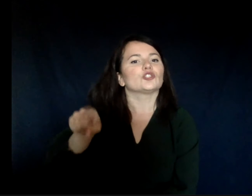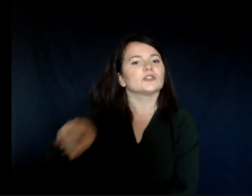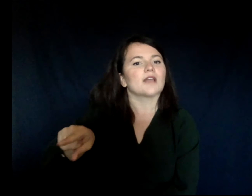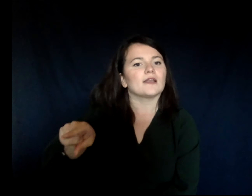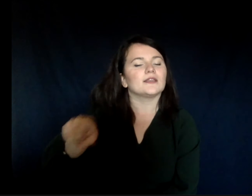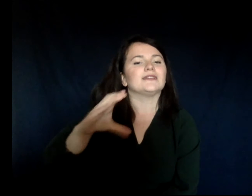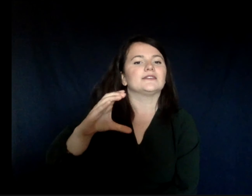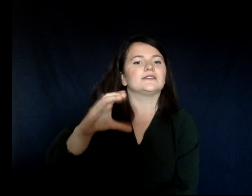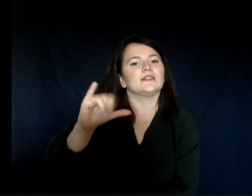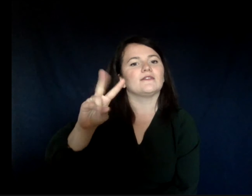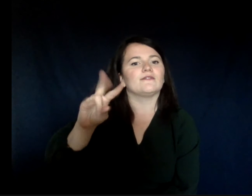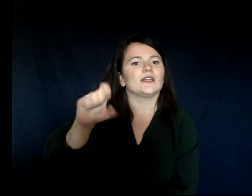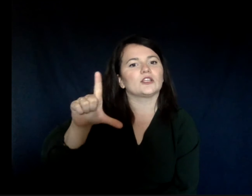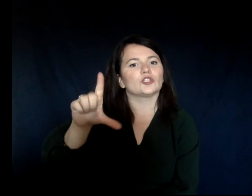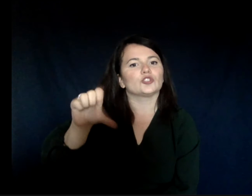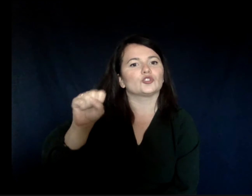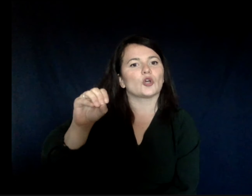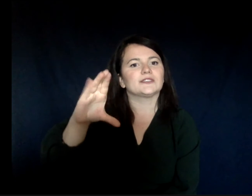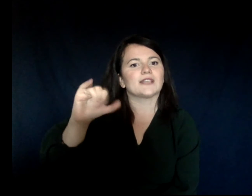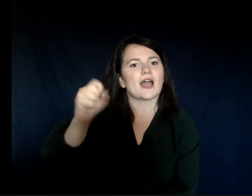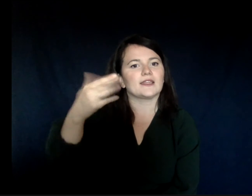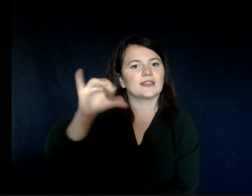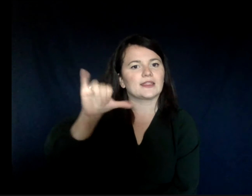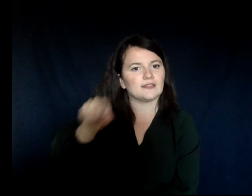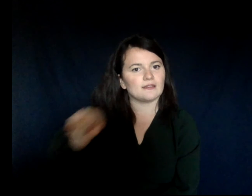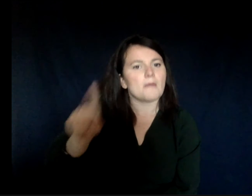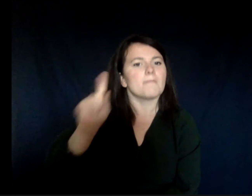Fourth, I think we can also count on other stakeholders,